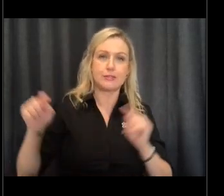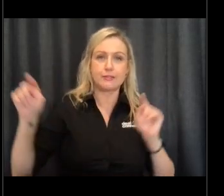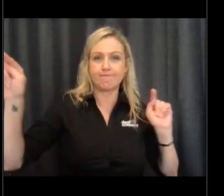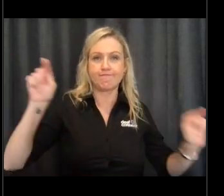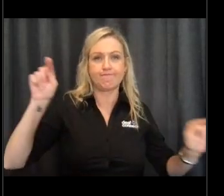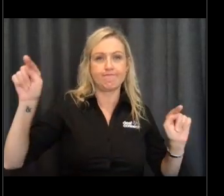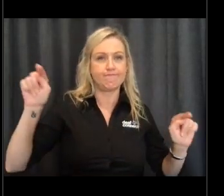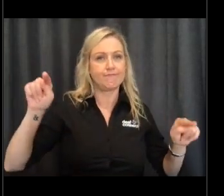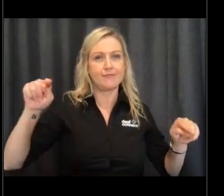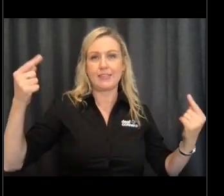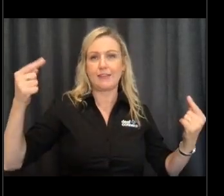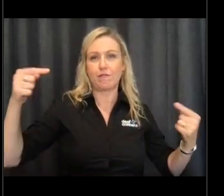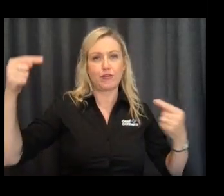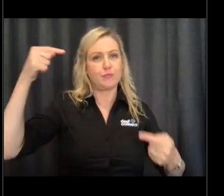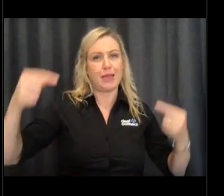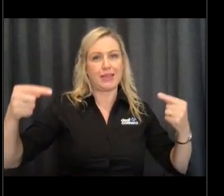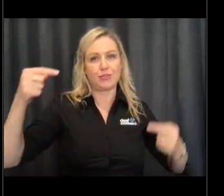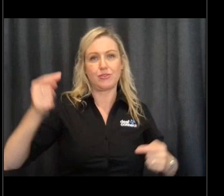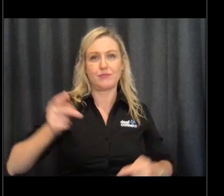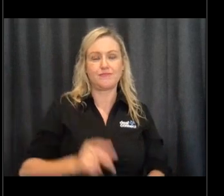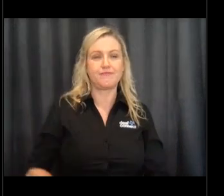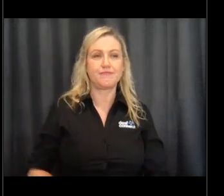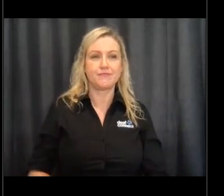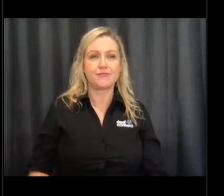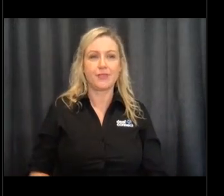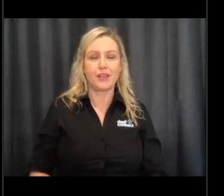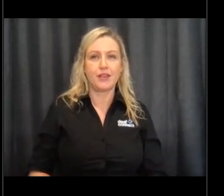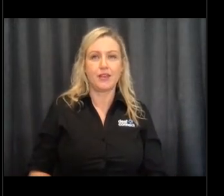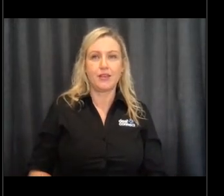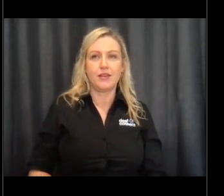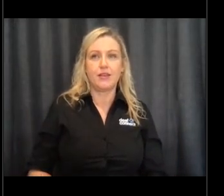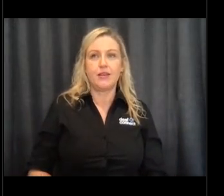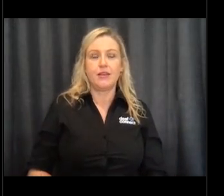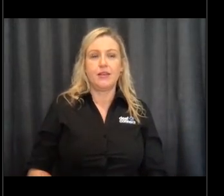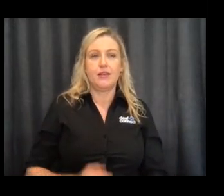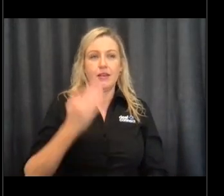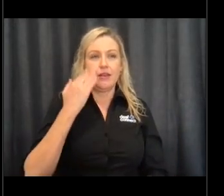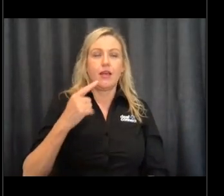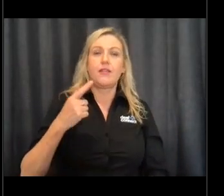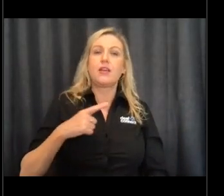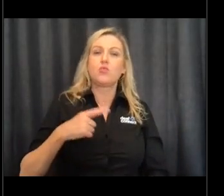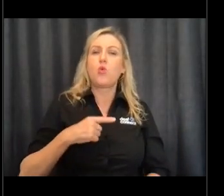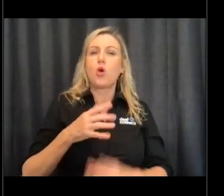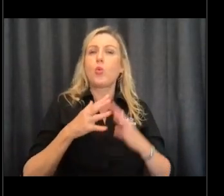Which is why it's really important to just chat with Paul because he's just got